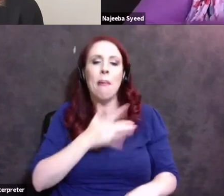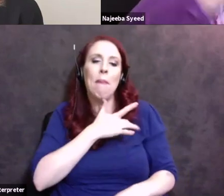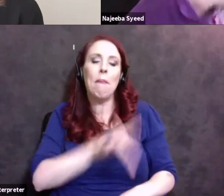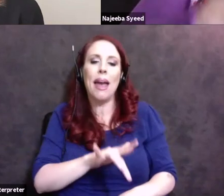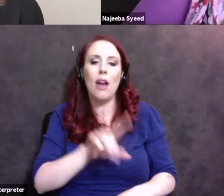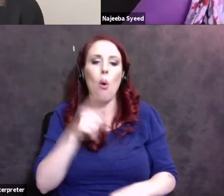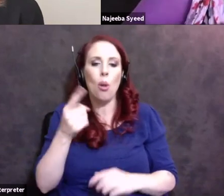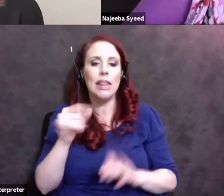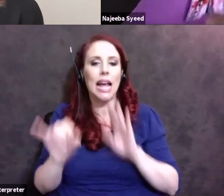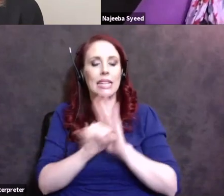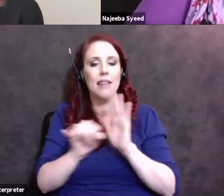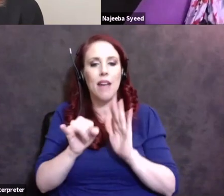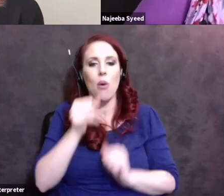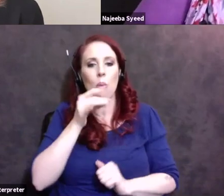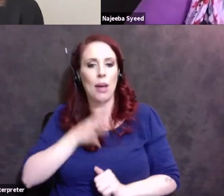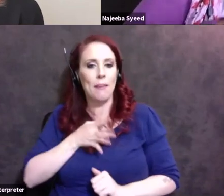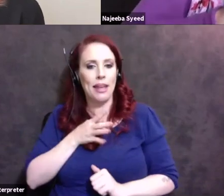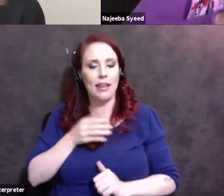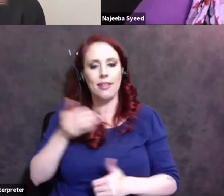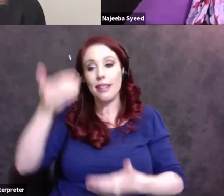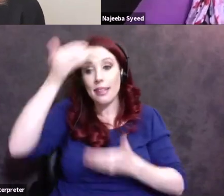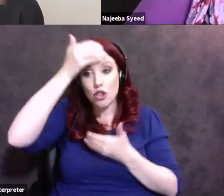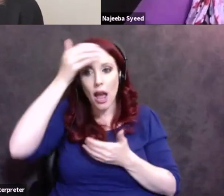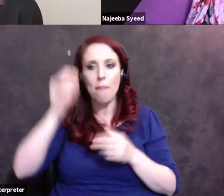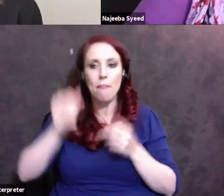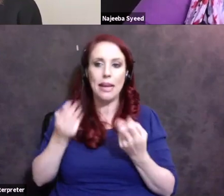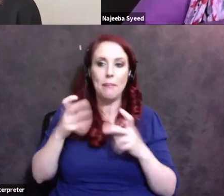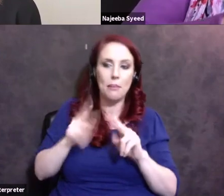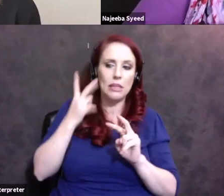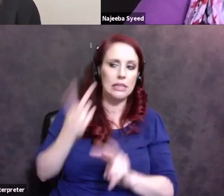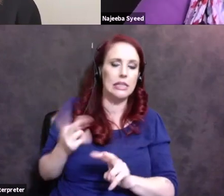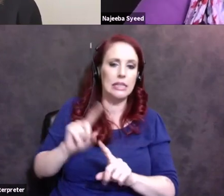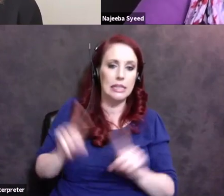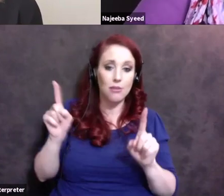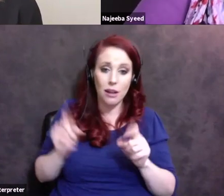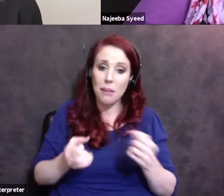think of the hijab as different but there are a lot of Muslim men who also prefer not